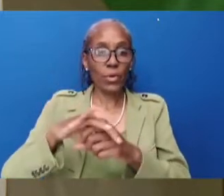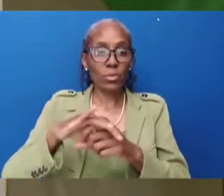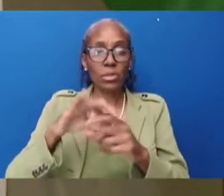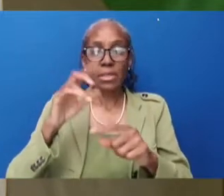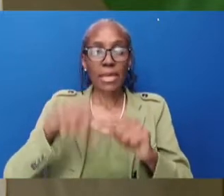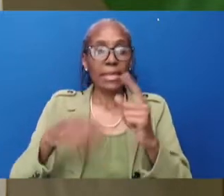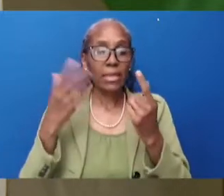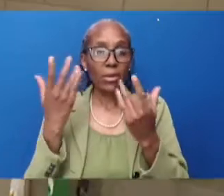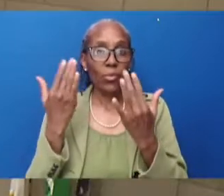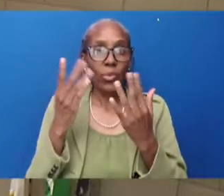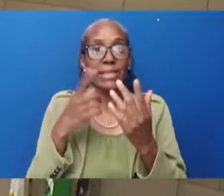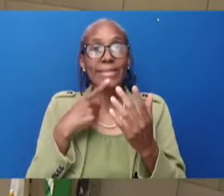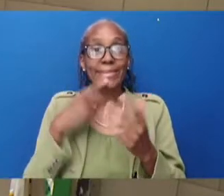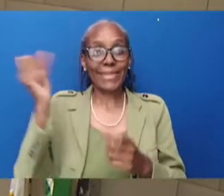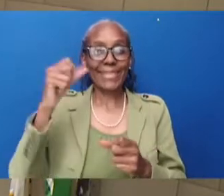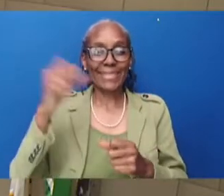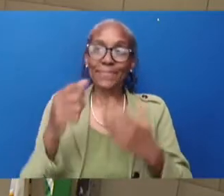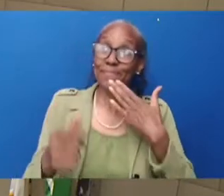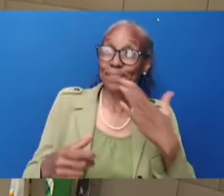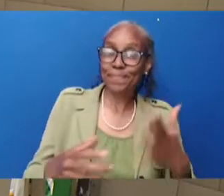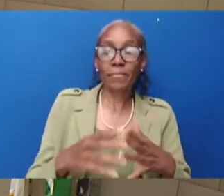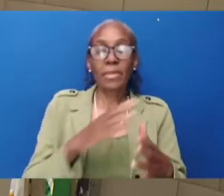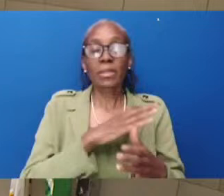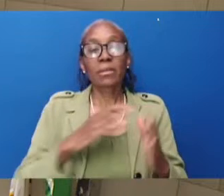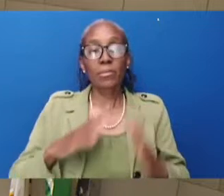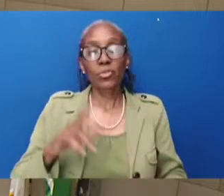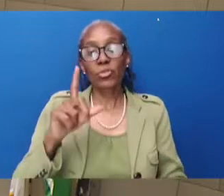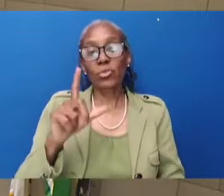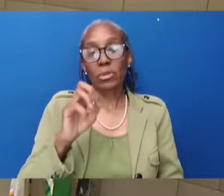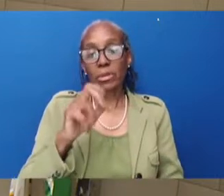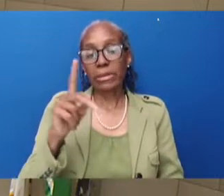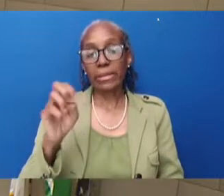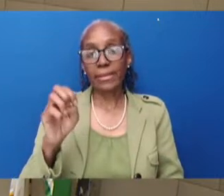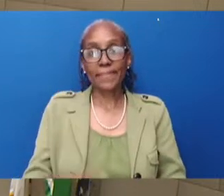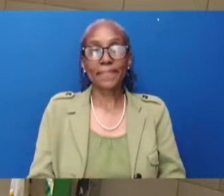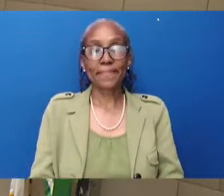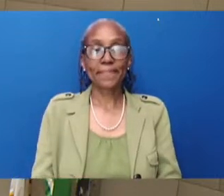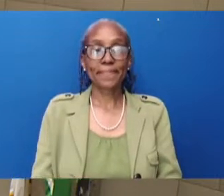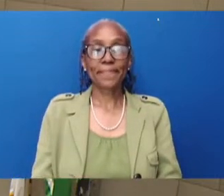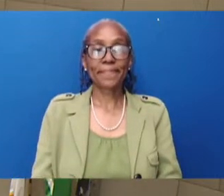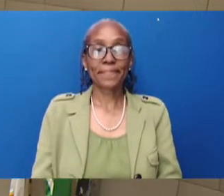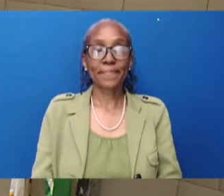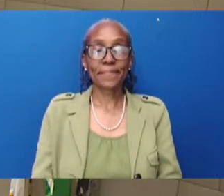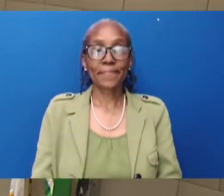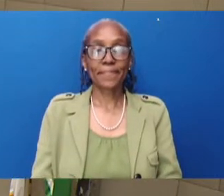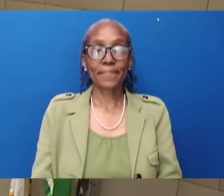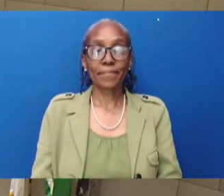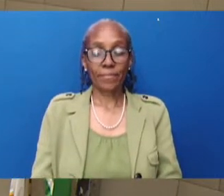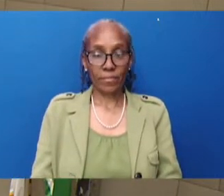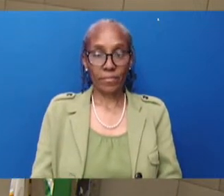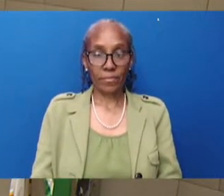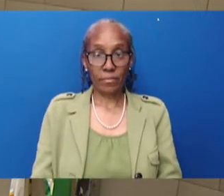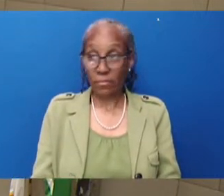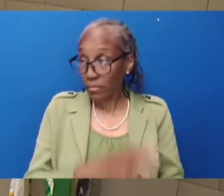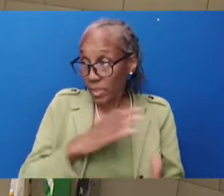PROUD TO BE PART OF THIS VOTE. AND I CAN'T WAIT TO VOTE YES.